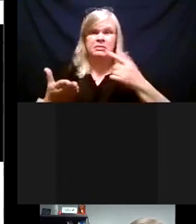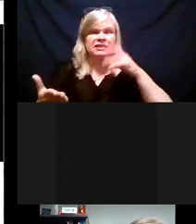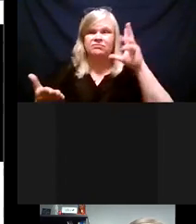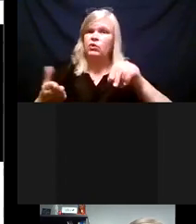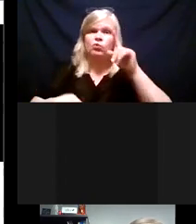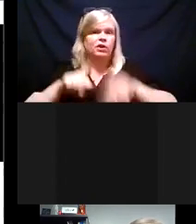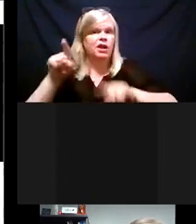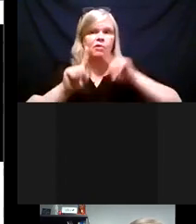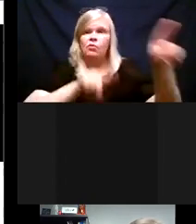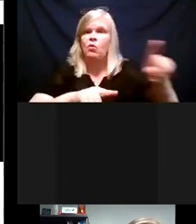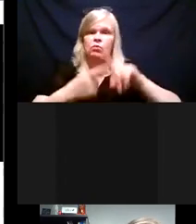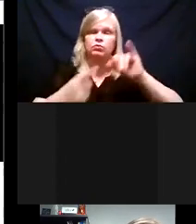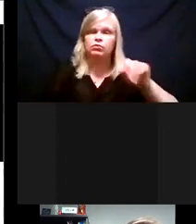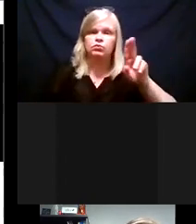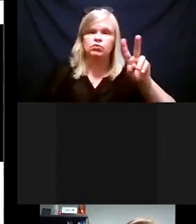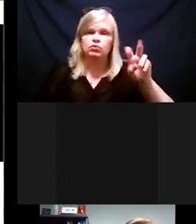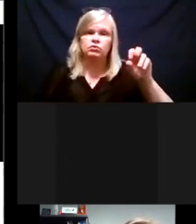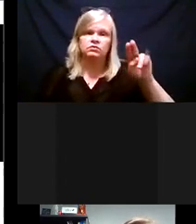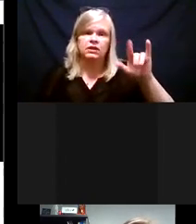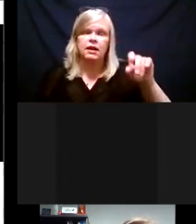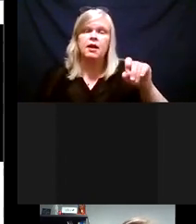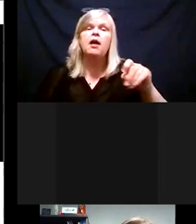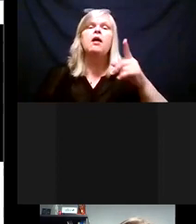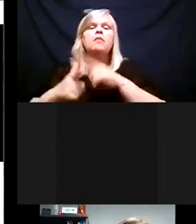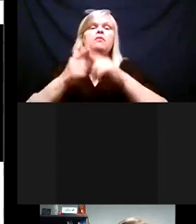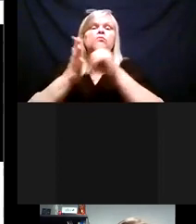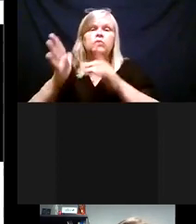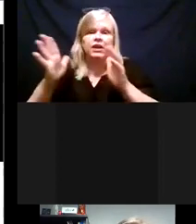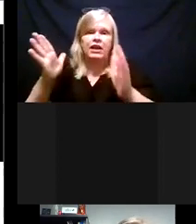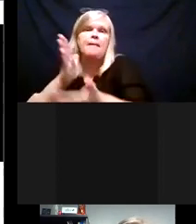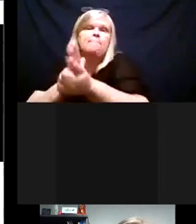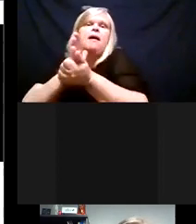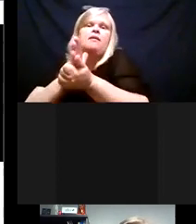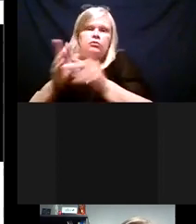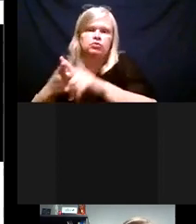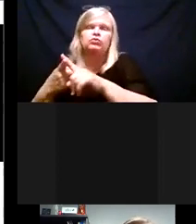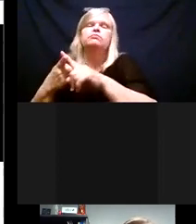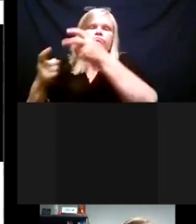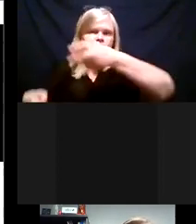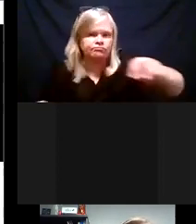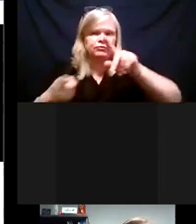AMEND IT TO A CHARGE THAT IS FILED IN JUVENILE COURT.